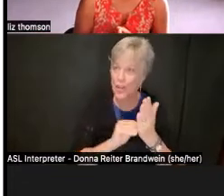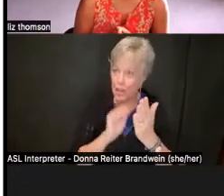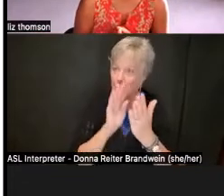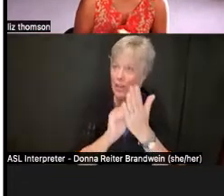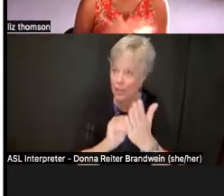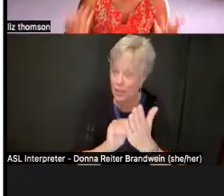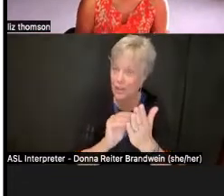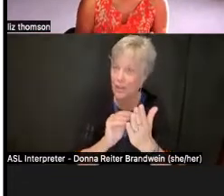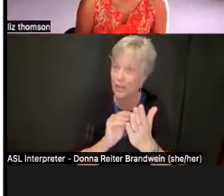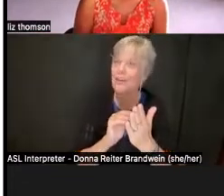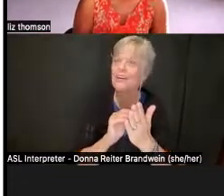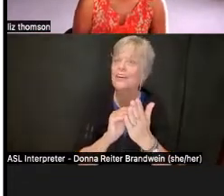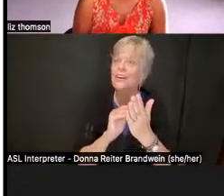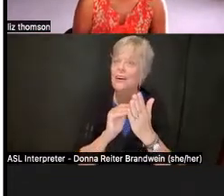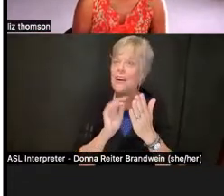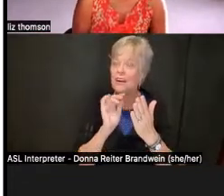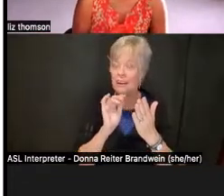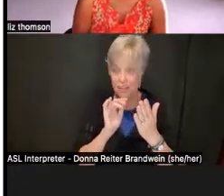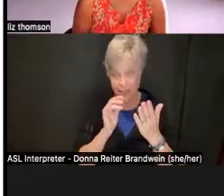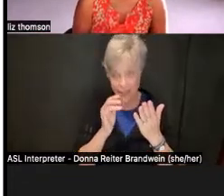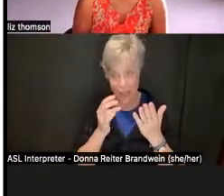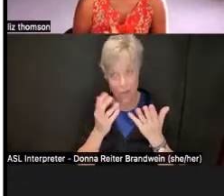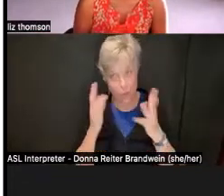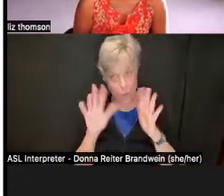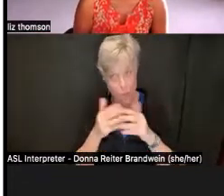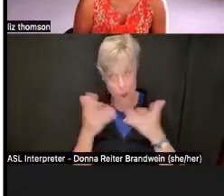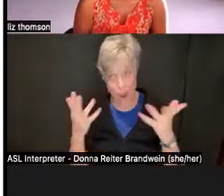is, as we all know, is accessibility.